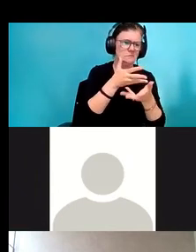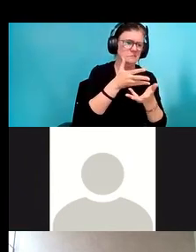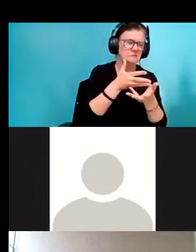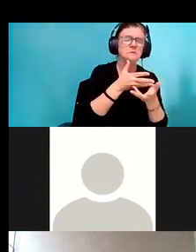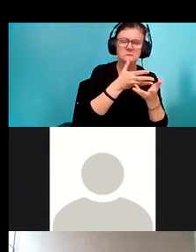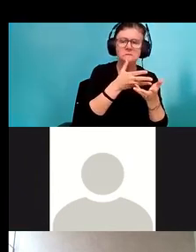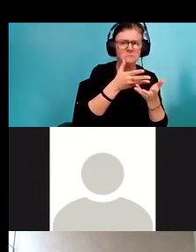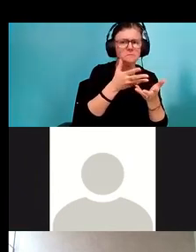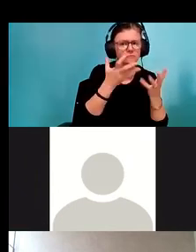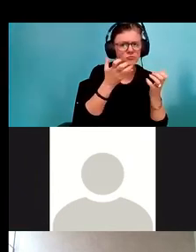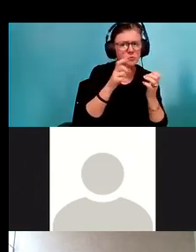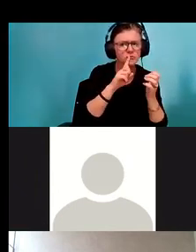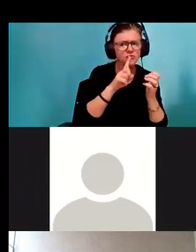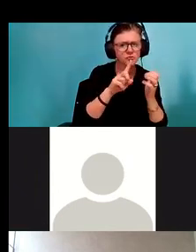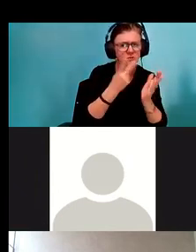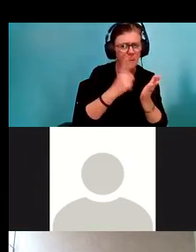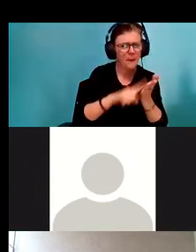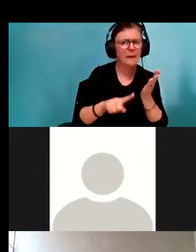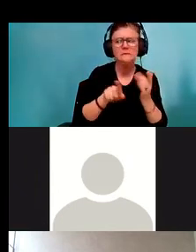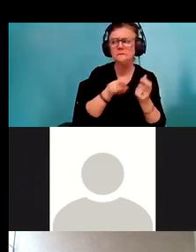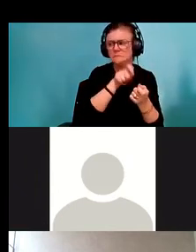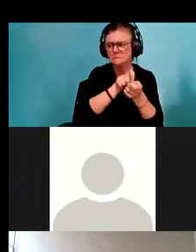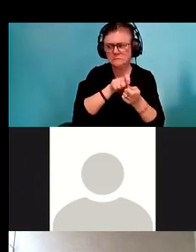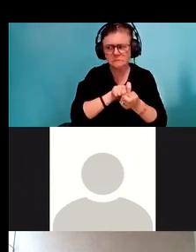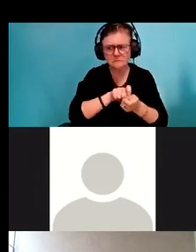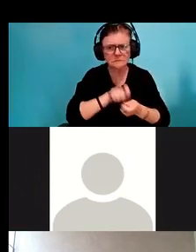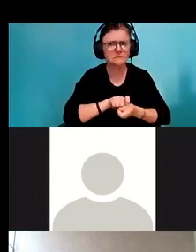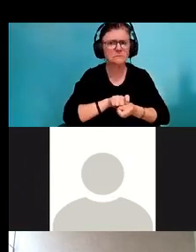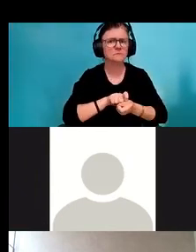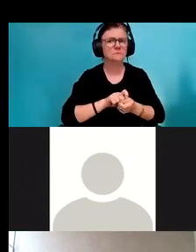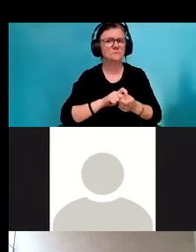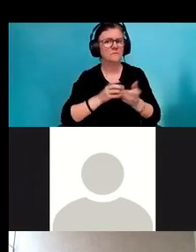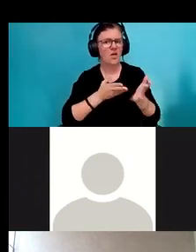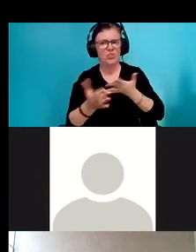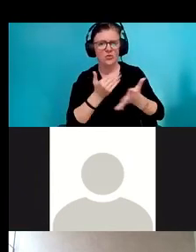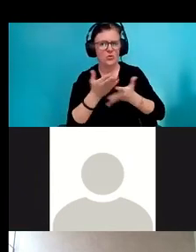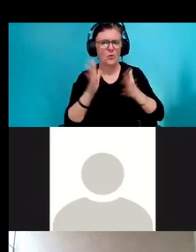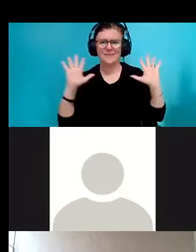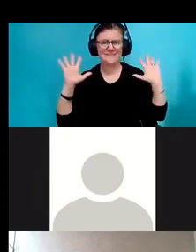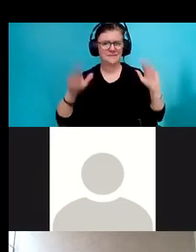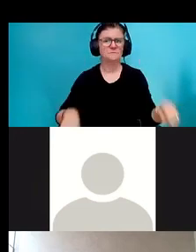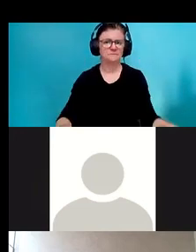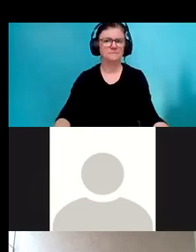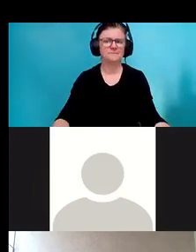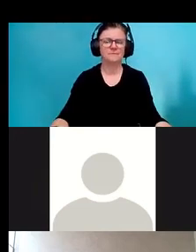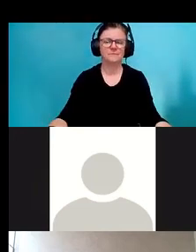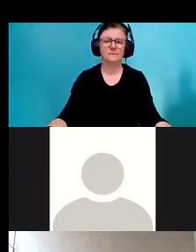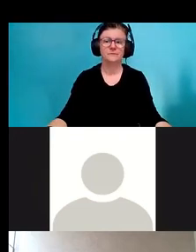is reported as accurately and thoroughly as possible.